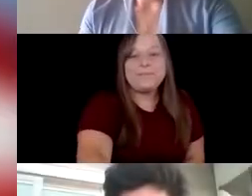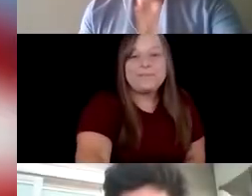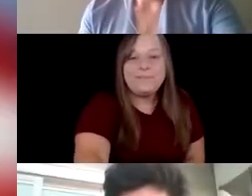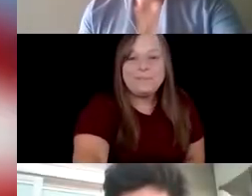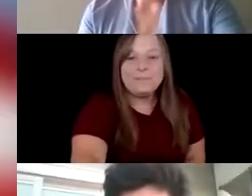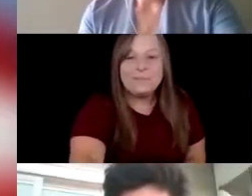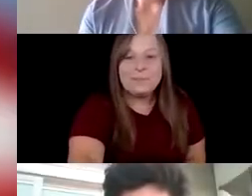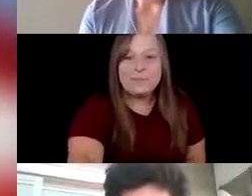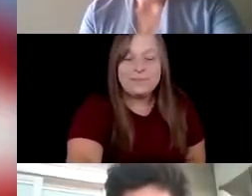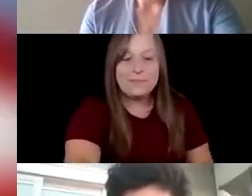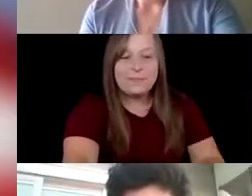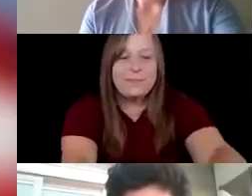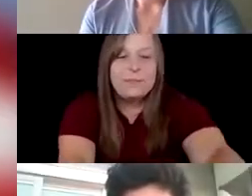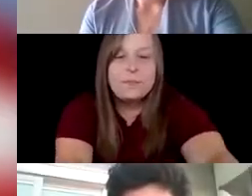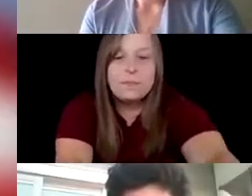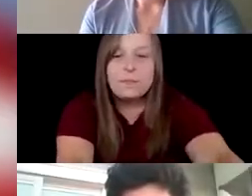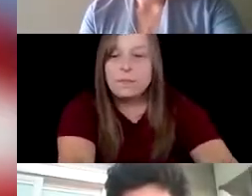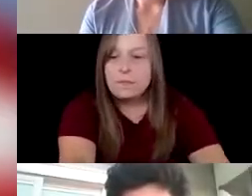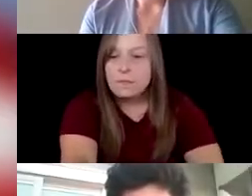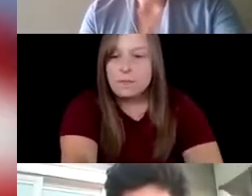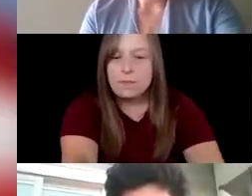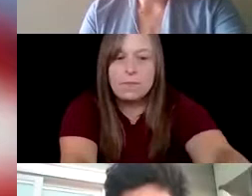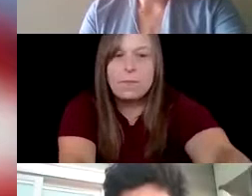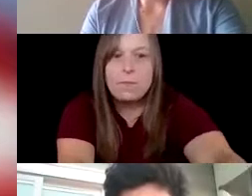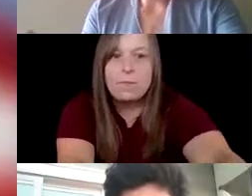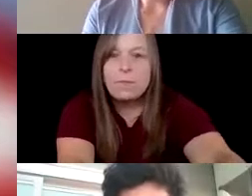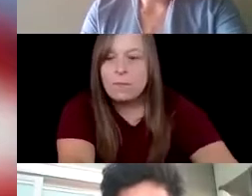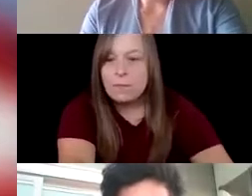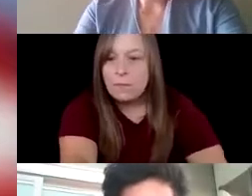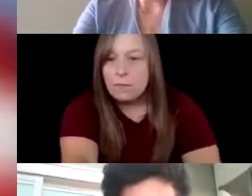Great, so I'll go ahead and get started. First of all, my name is Amanda Pearlstein.